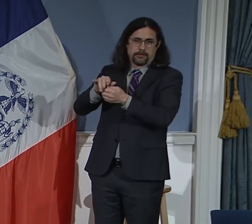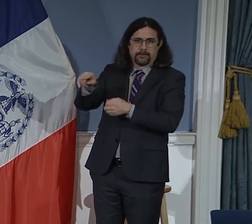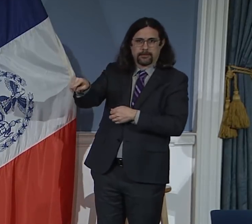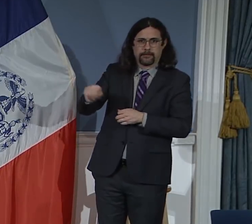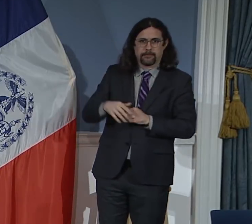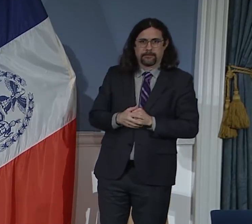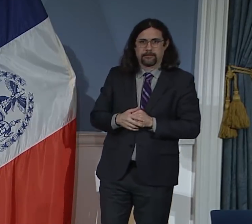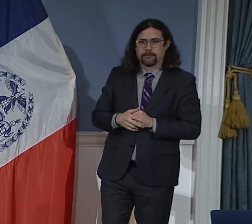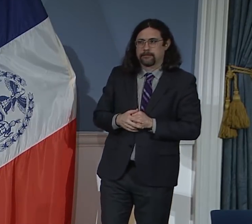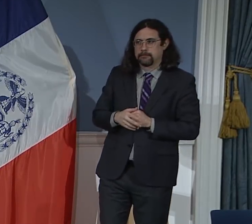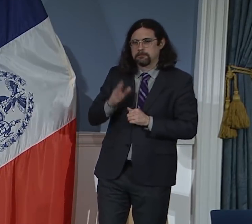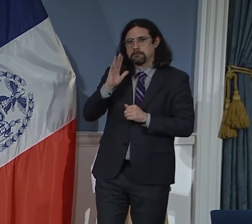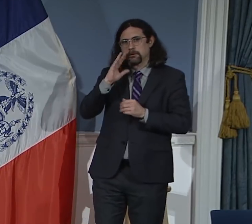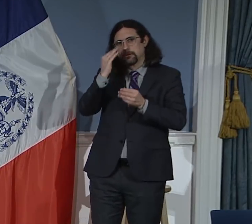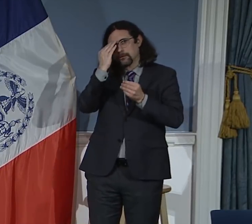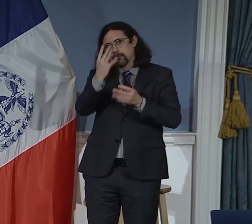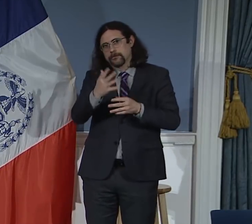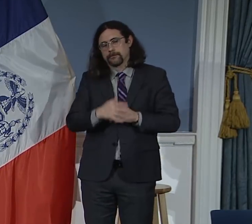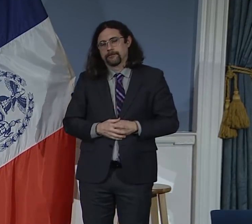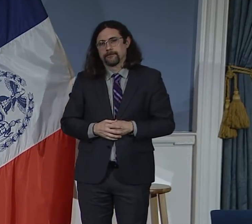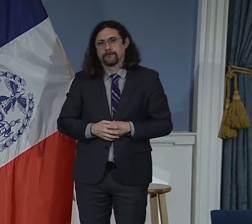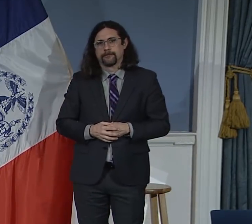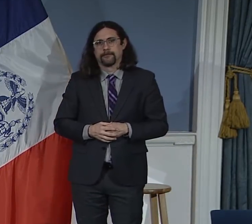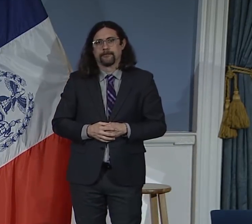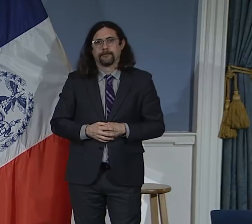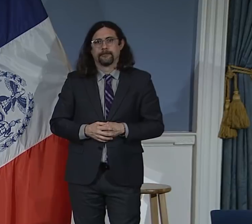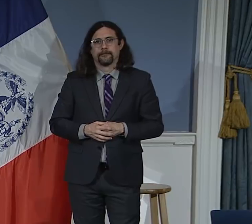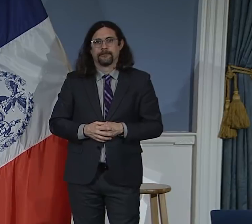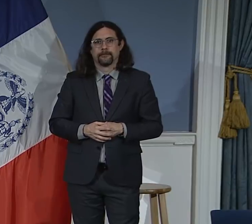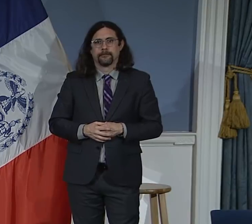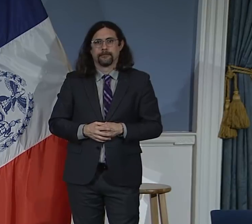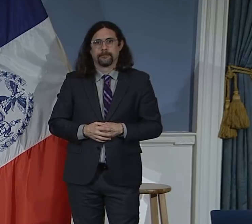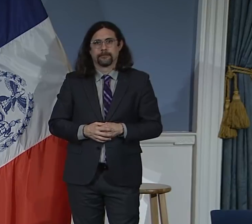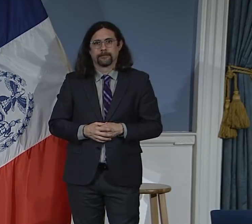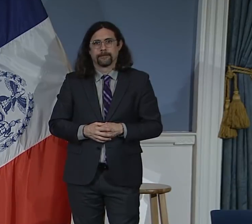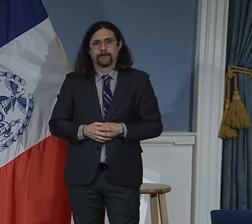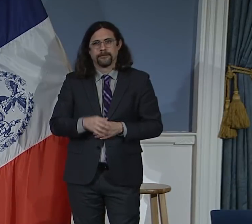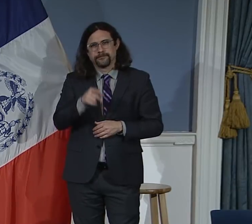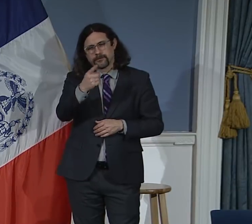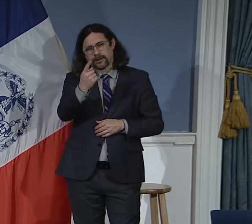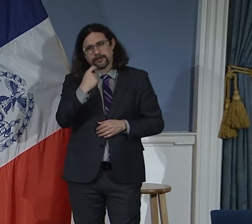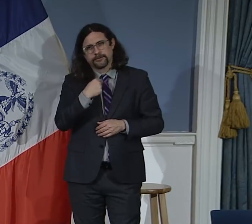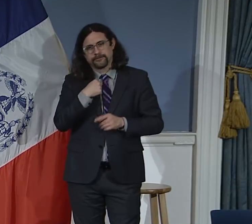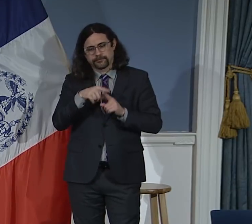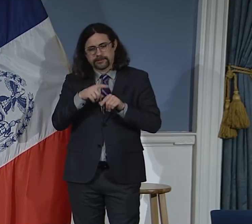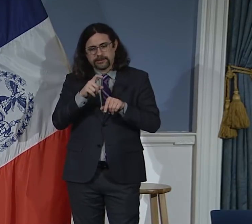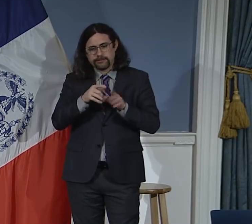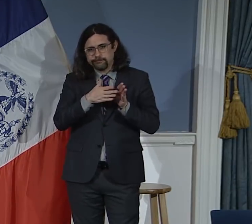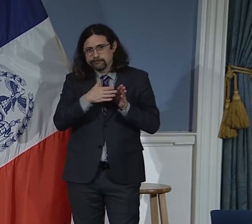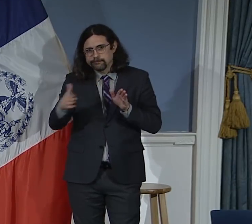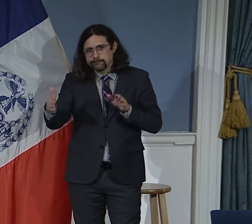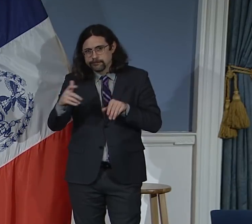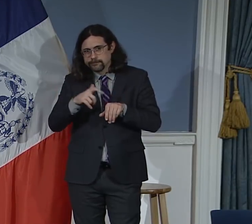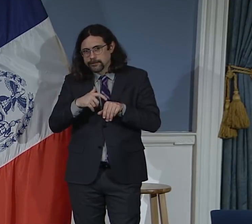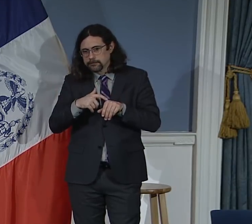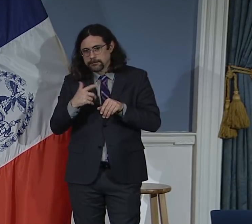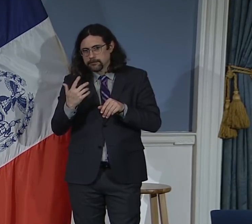CONFIRM WHAT IT MEANS YET SPECIFCIALY.L E'WL GLETTO REMO ON THAT WHEN WE KNOW. ON THE QUESTION